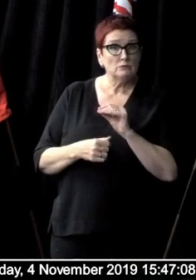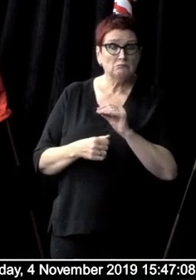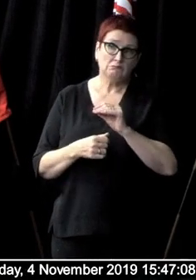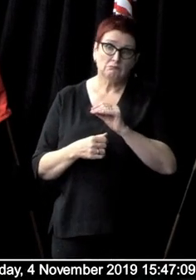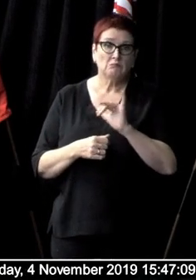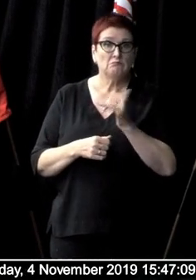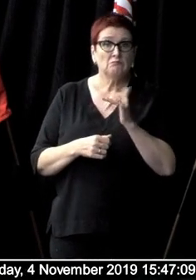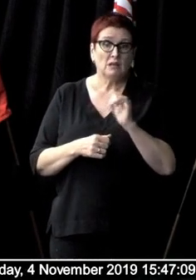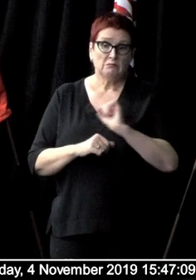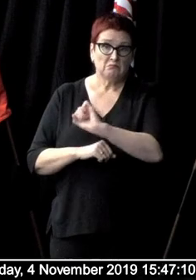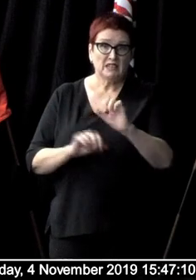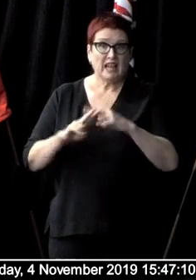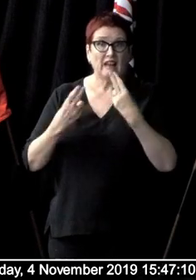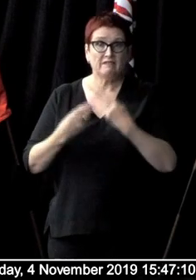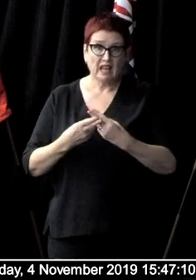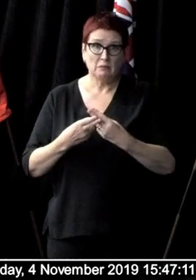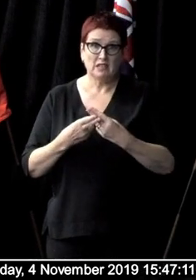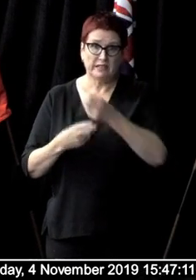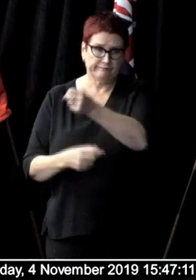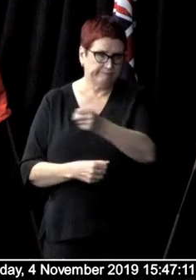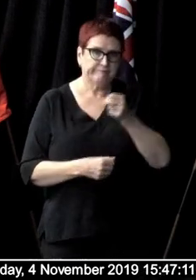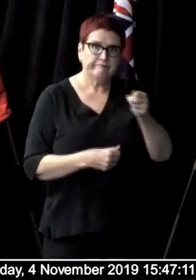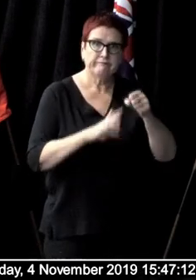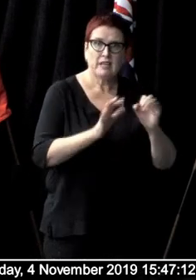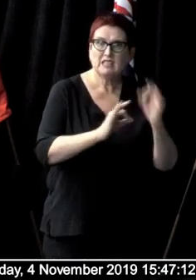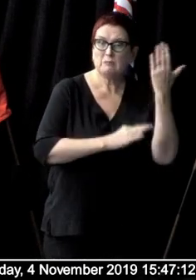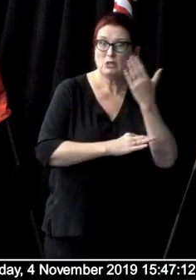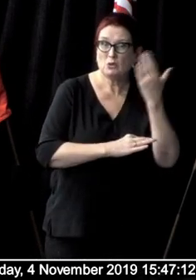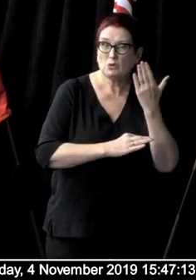themselves in special schooling, even though that wasn’t their first choice to